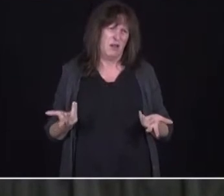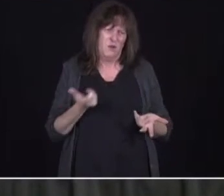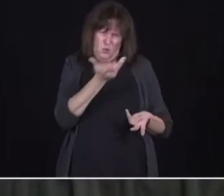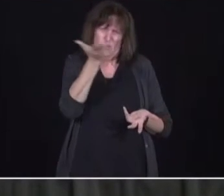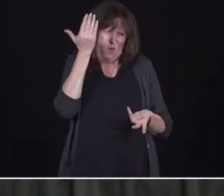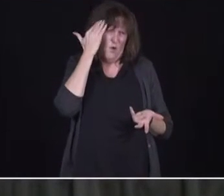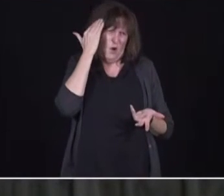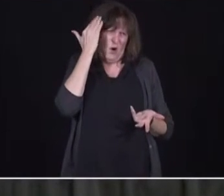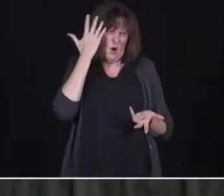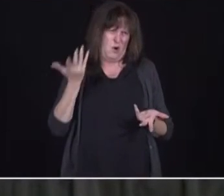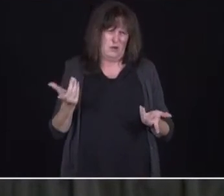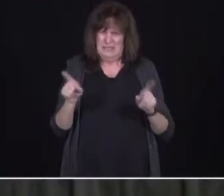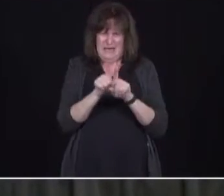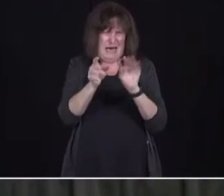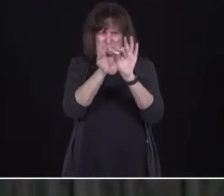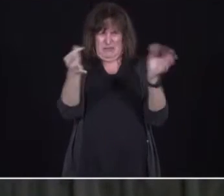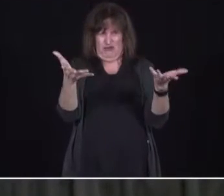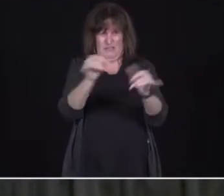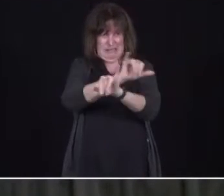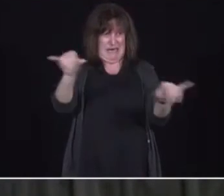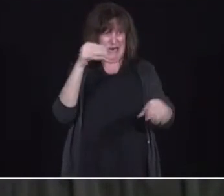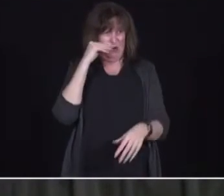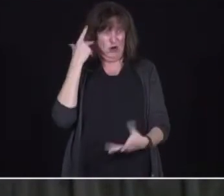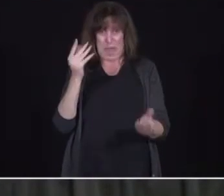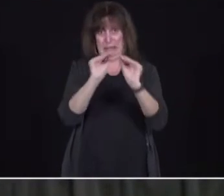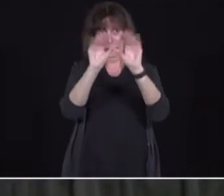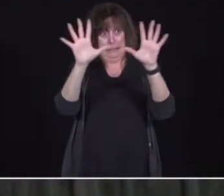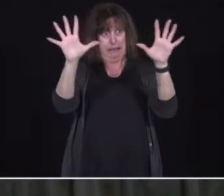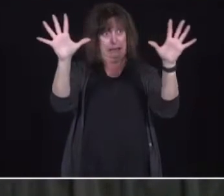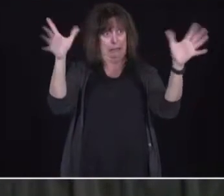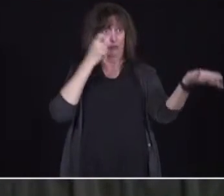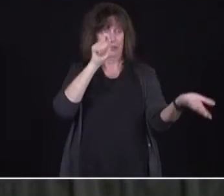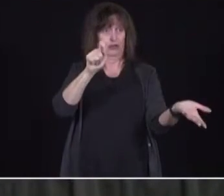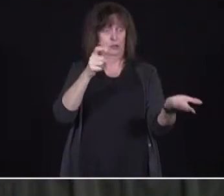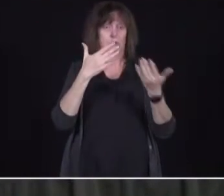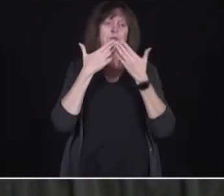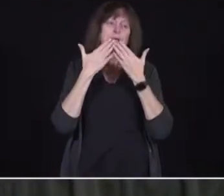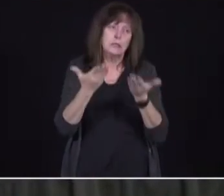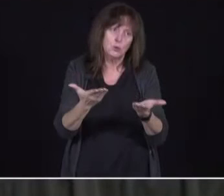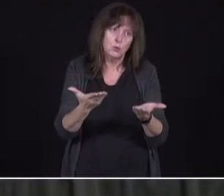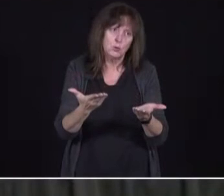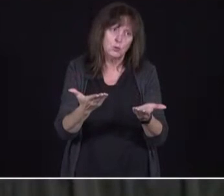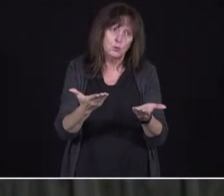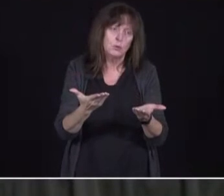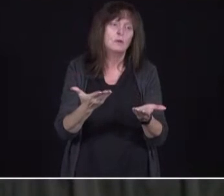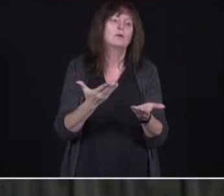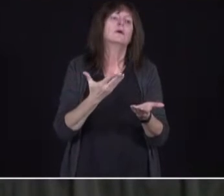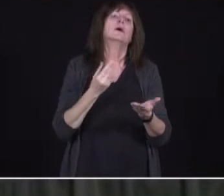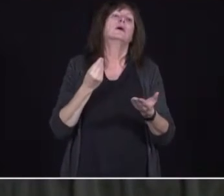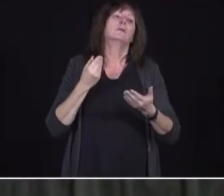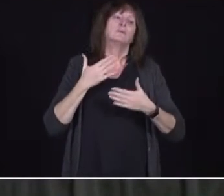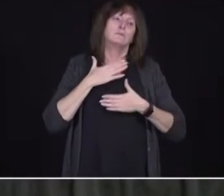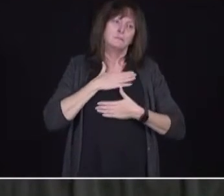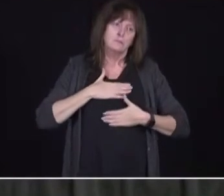Stay home. It can't be any clearer than that. So thank you. And I appreciate everyone's support. Staying home. Stay safe.